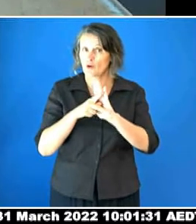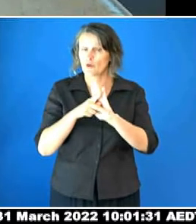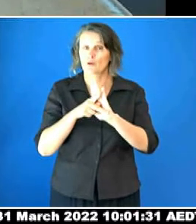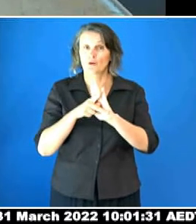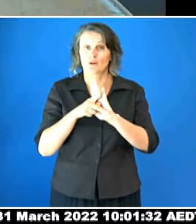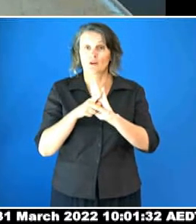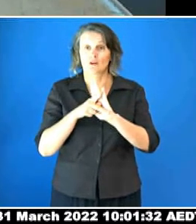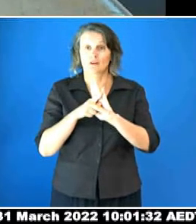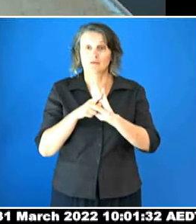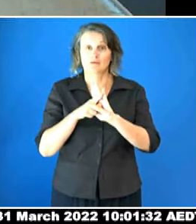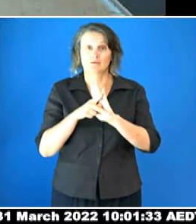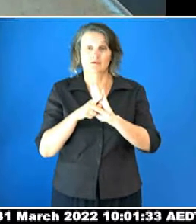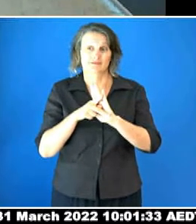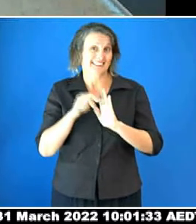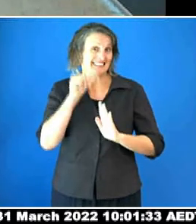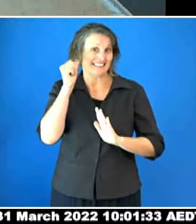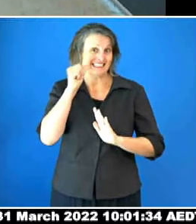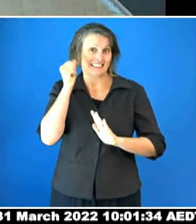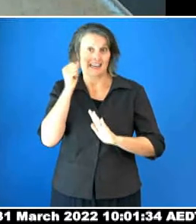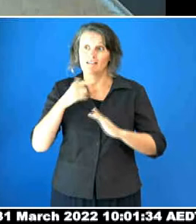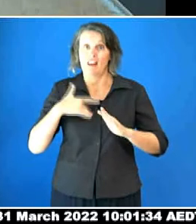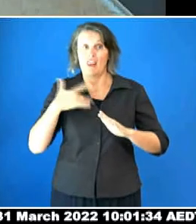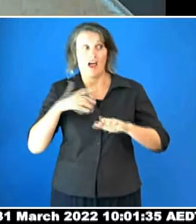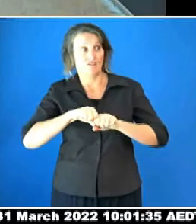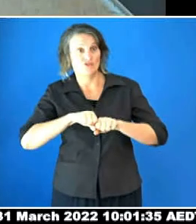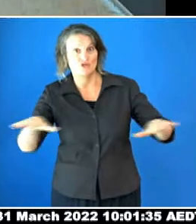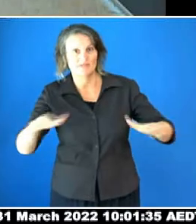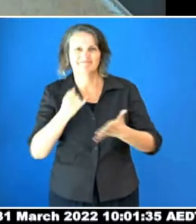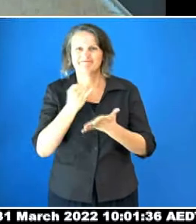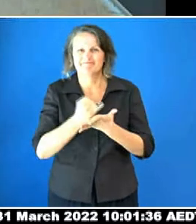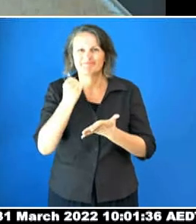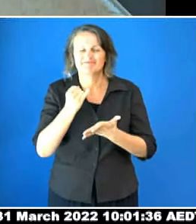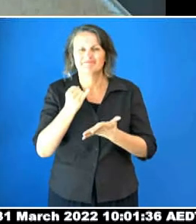proceedings yesterday. That was the result of some difficulties that we had in terms of staffing in